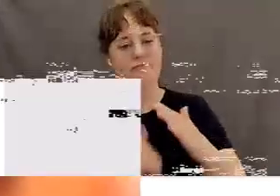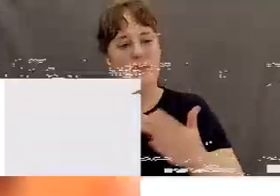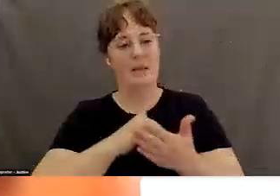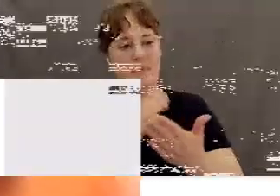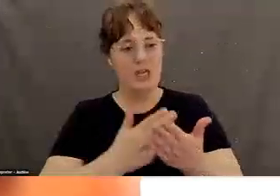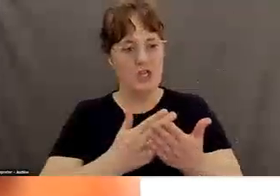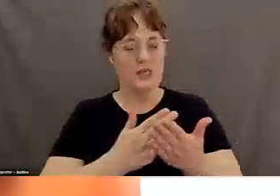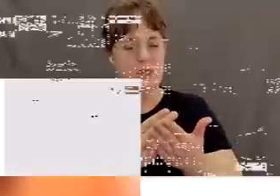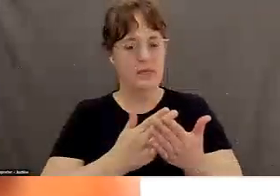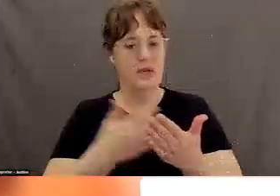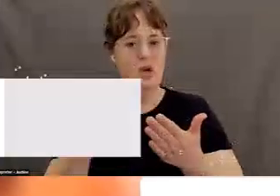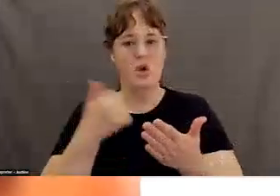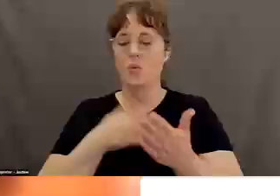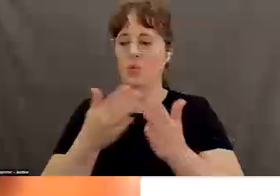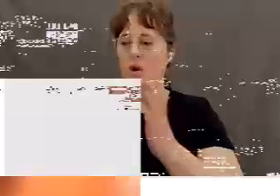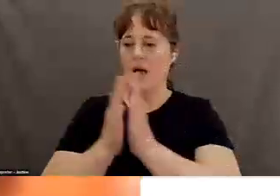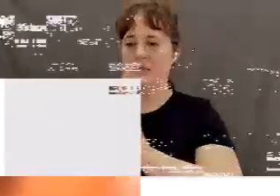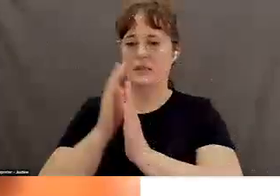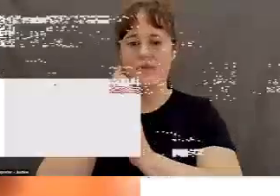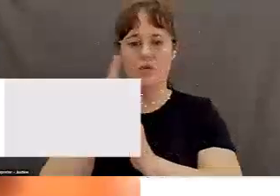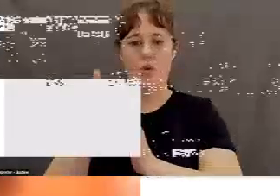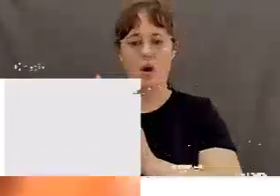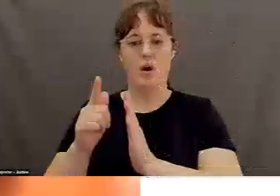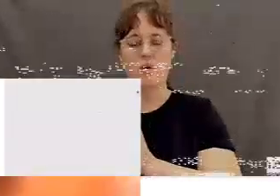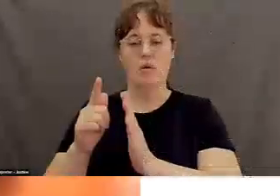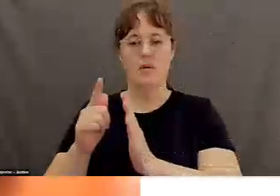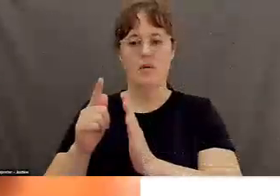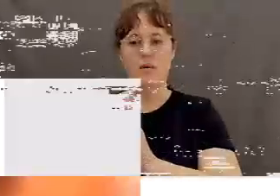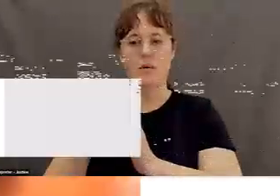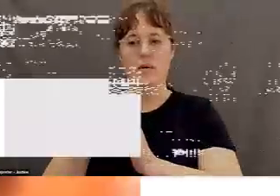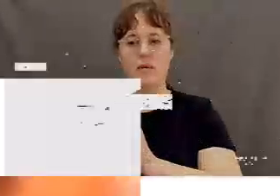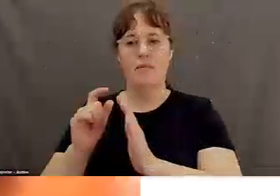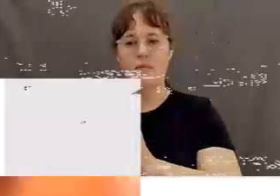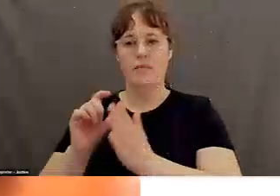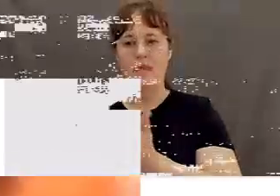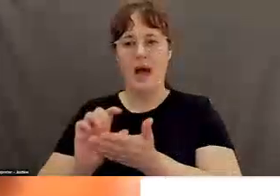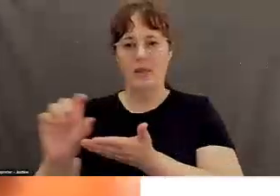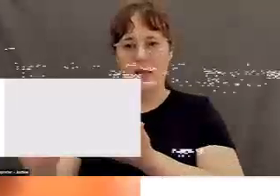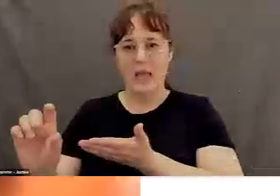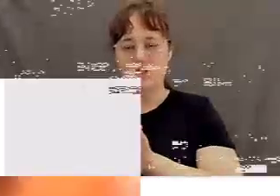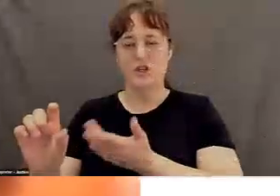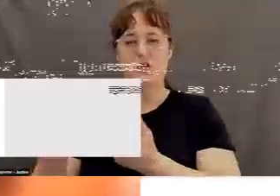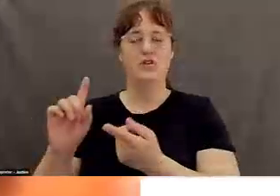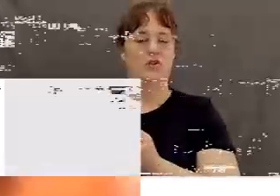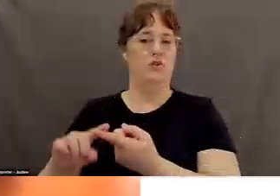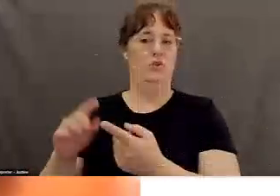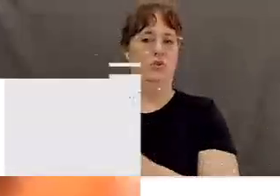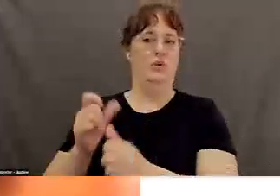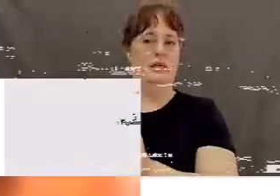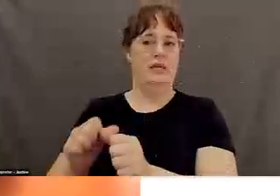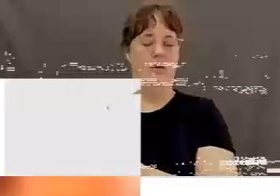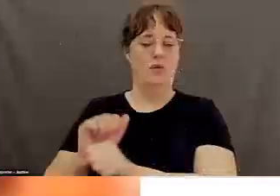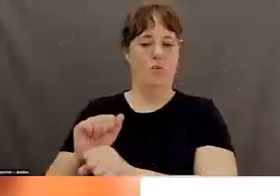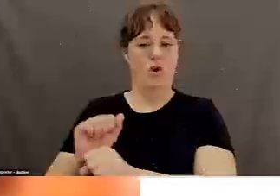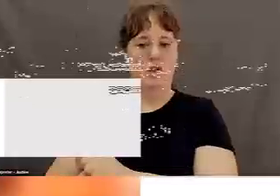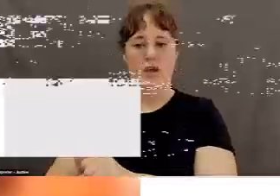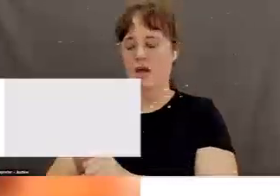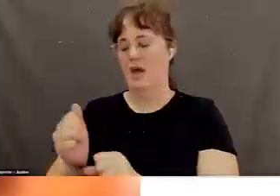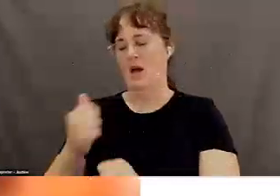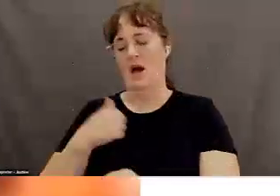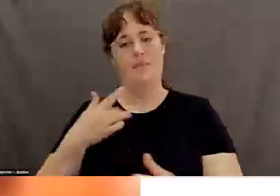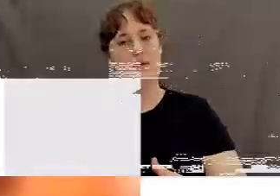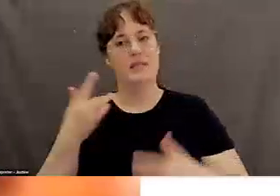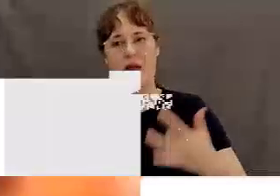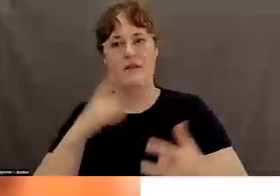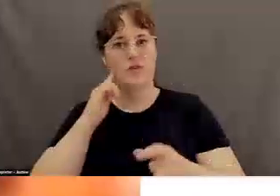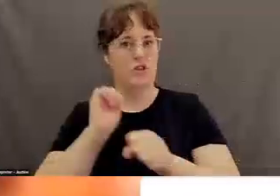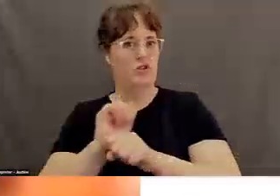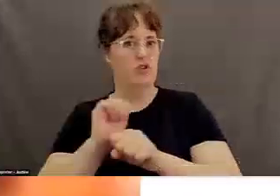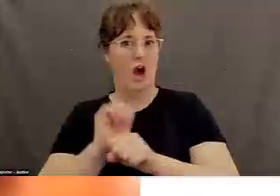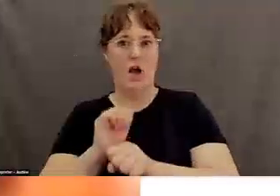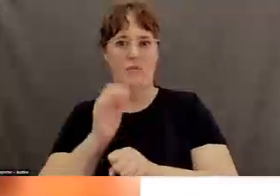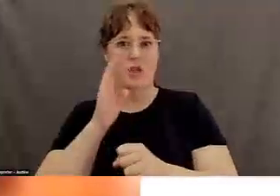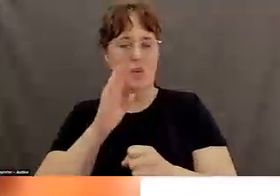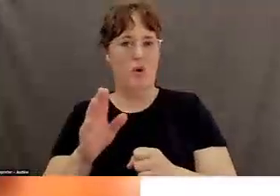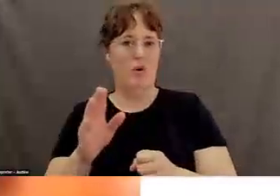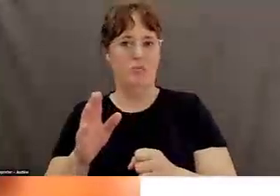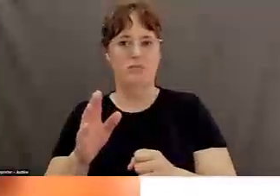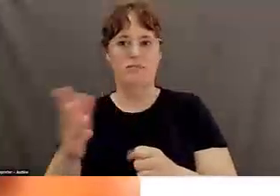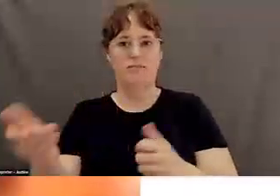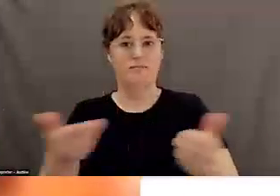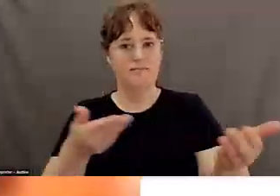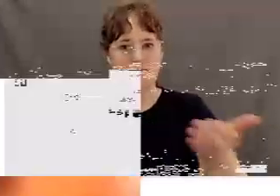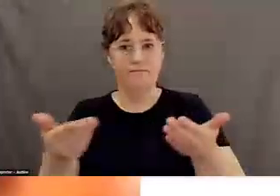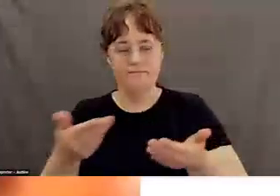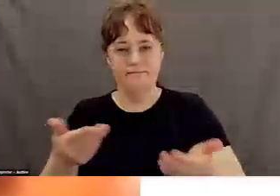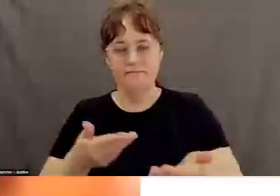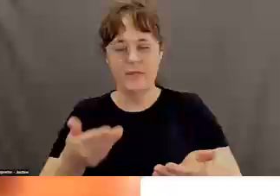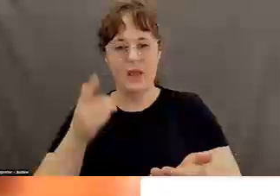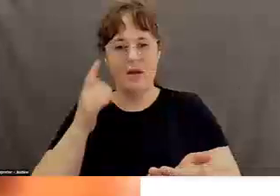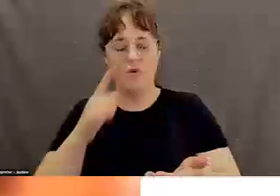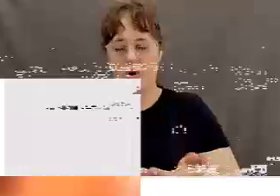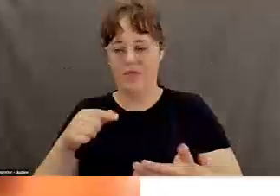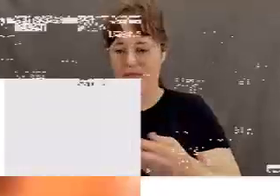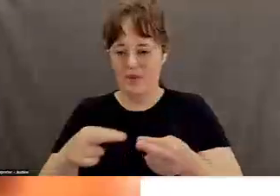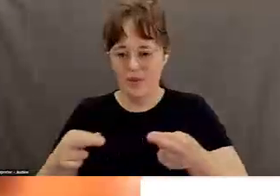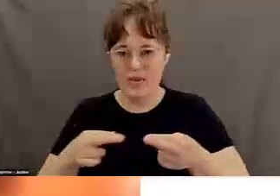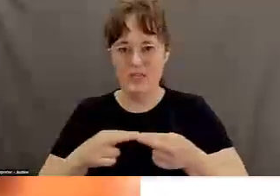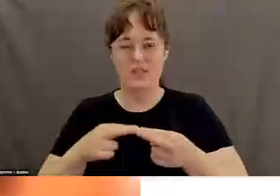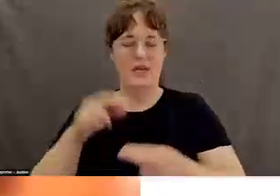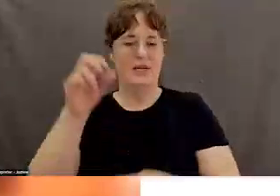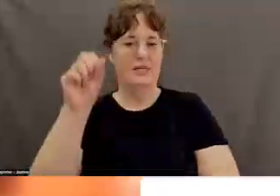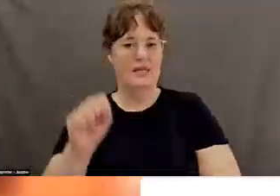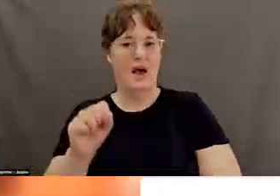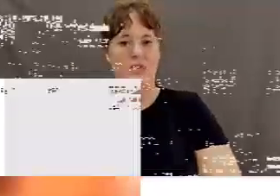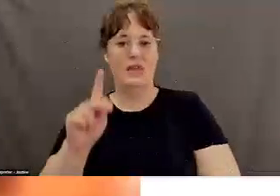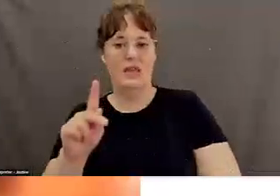Boardroom: for the allocation to… so that we can continue this work. And I'm really excited about the number of jobs that this will bring to, not only the region, but to South King County and Federal Way and Fife and Pierce County.